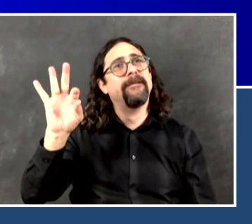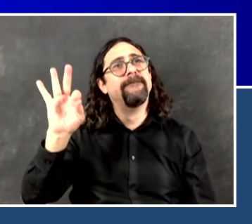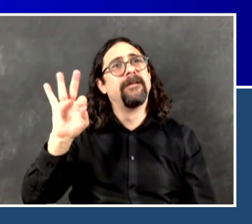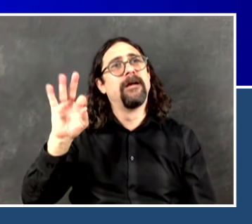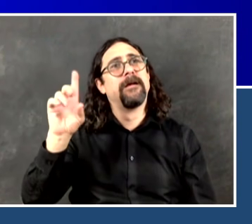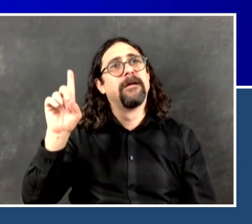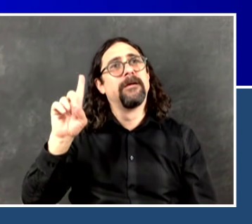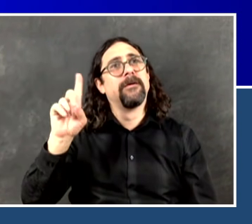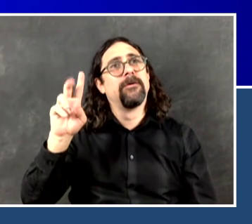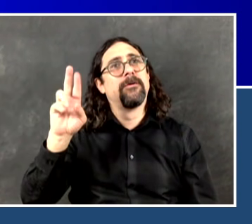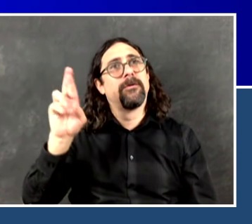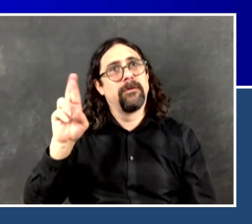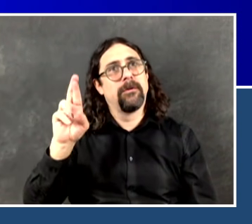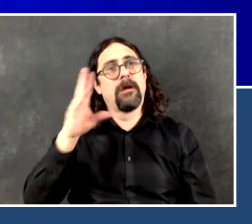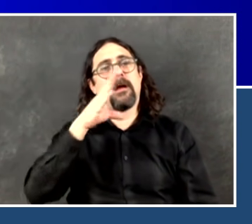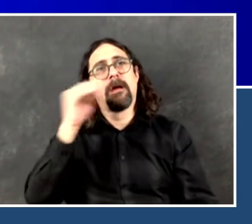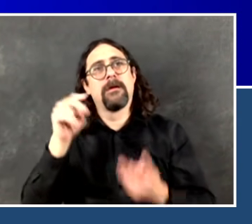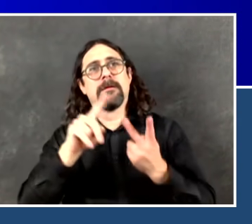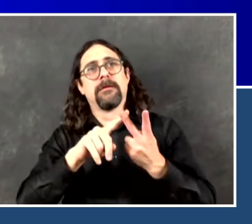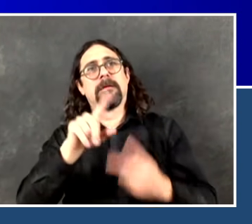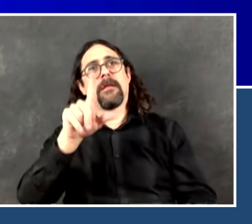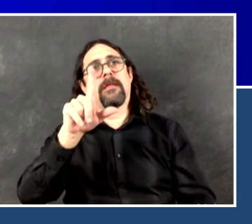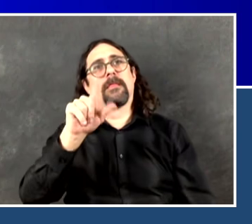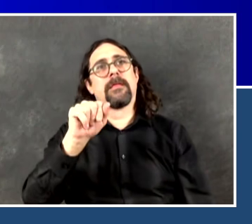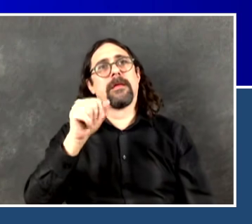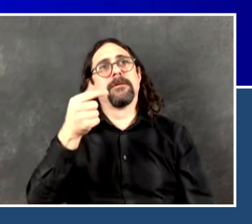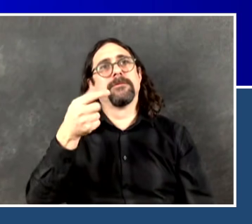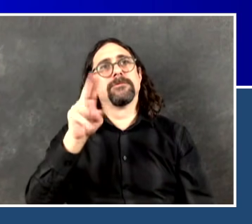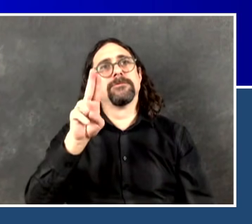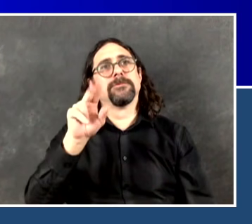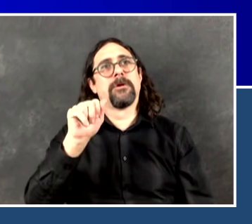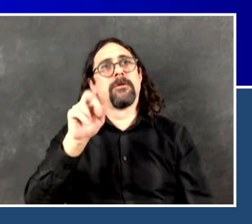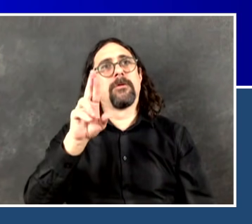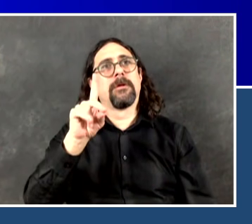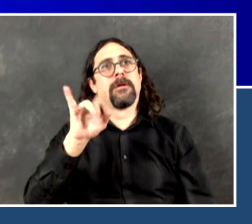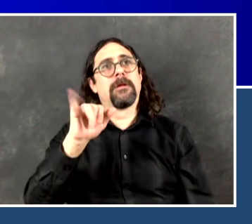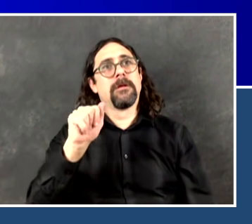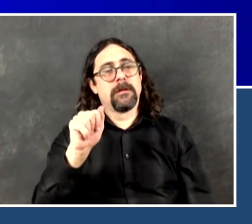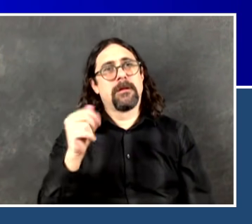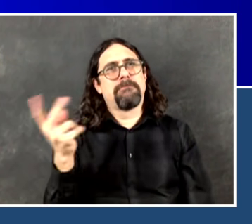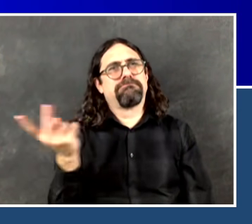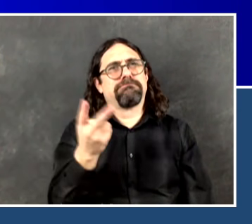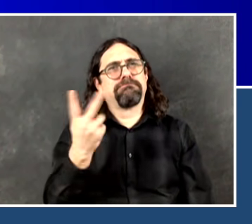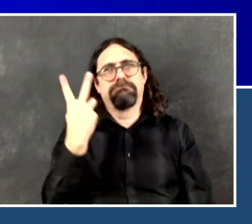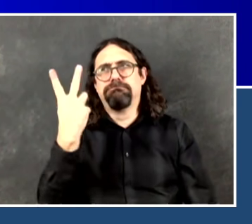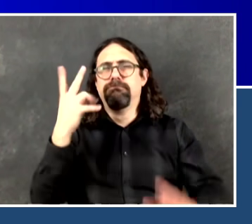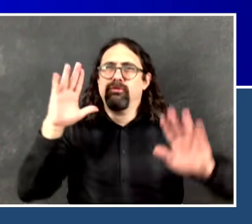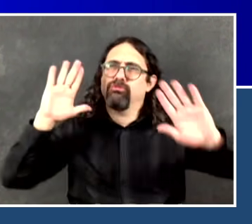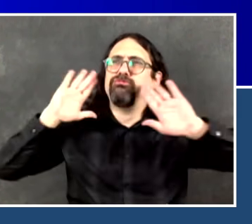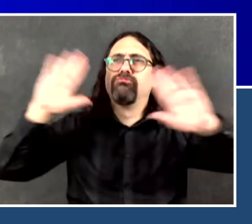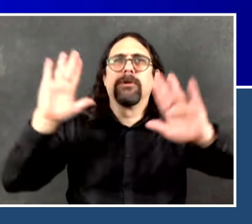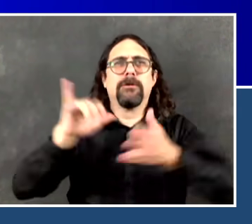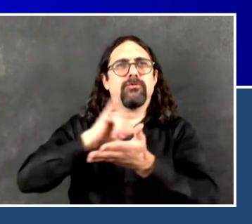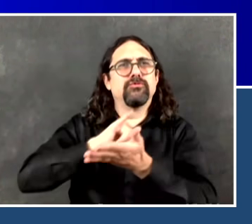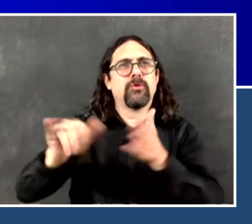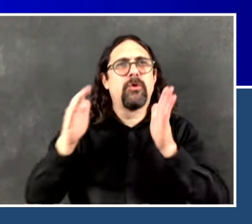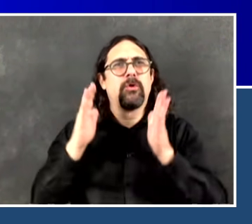REMEMBER, FRANKLIN ROOSEVELT, AND ALL THE OTHER GREAT LEADERS, TH E NEW DEAL, THEY DIDN'T SAY WE WANT TO GO